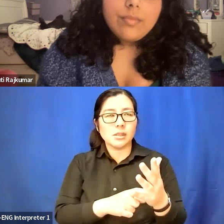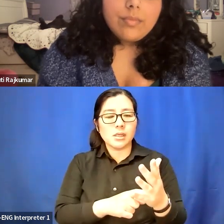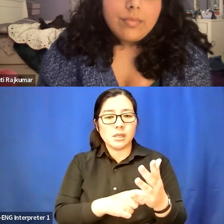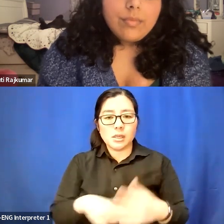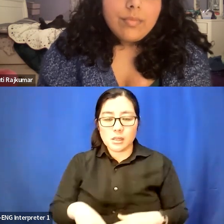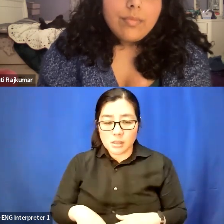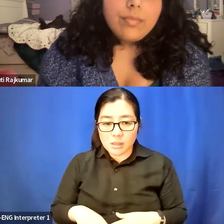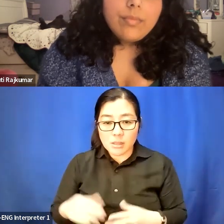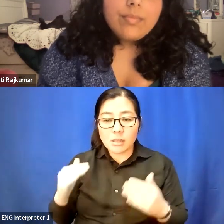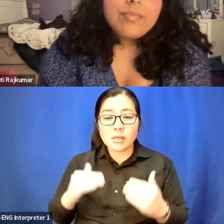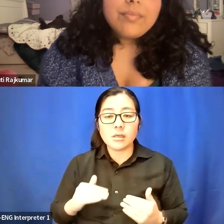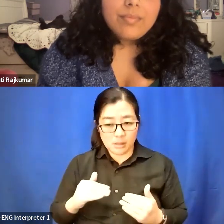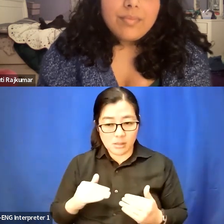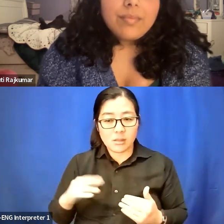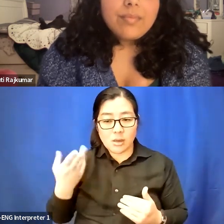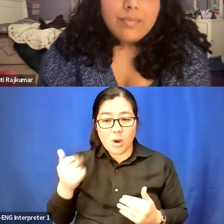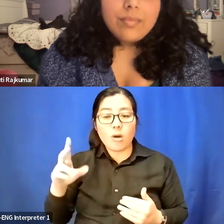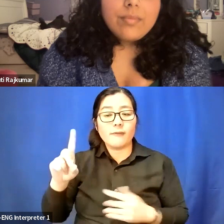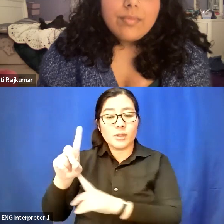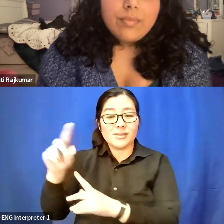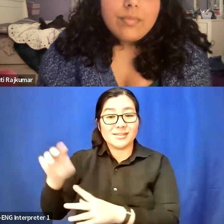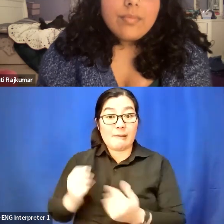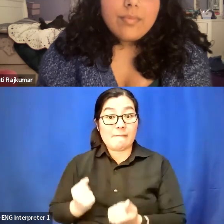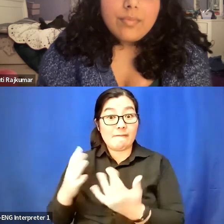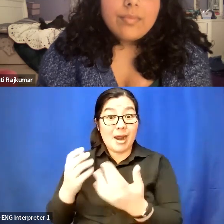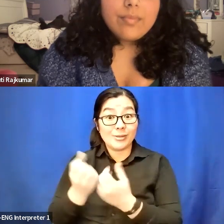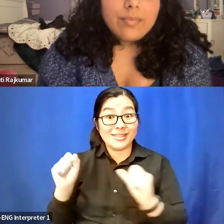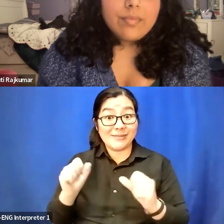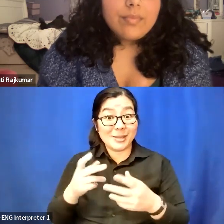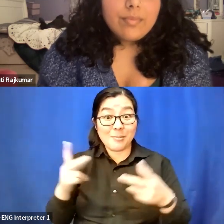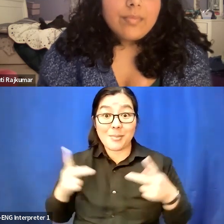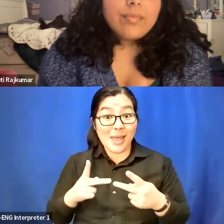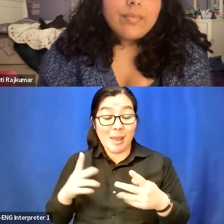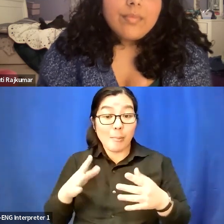and safety plan is just to shelter in place.